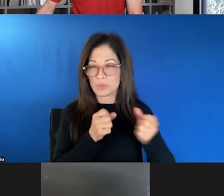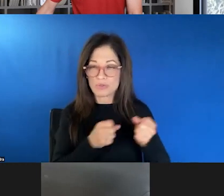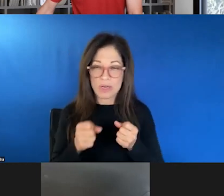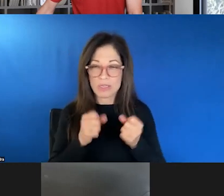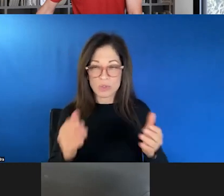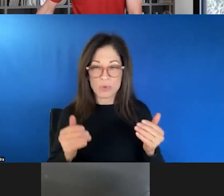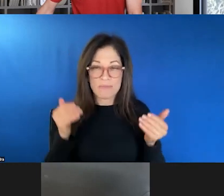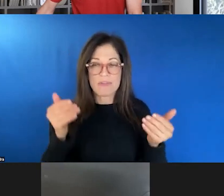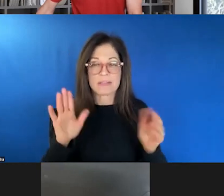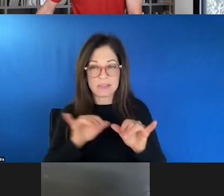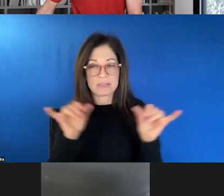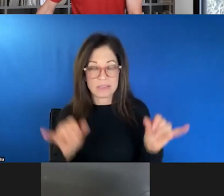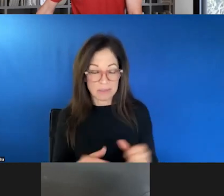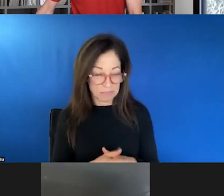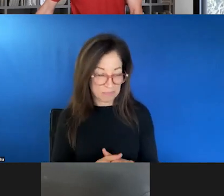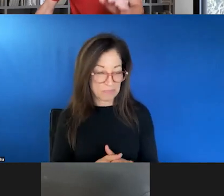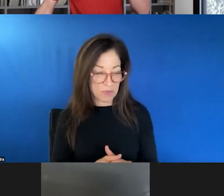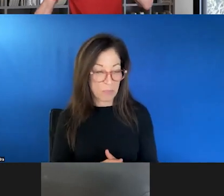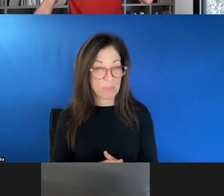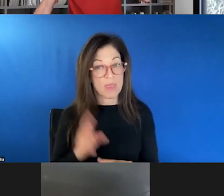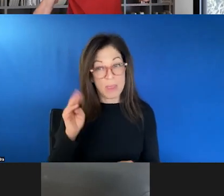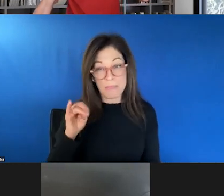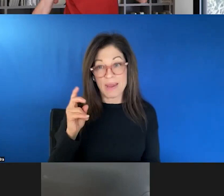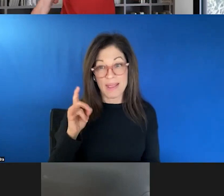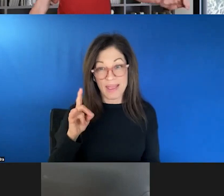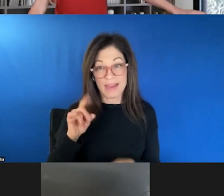SYSTEM. MEDICAID AGENCIES ARE ALSO LOOKING FOR BUILD THOSE